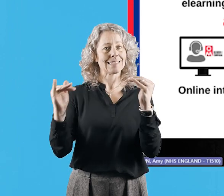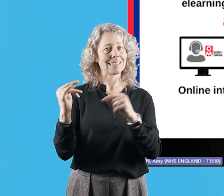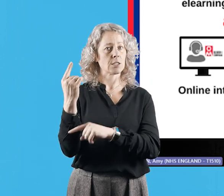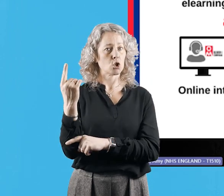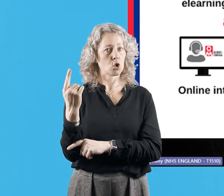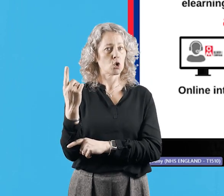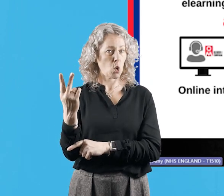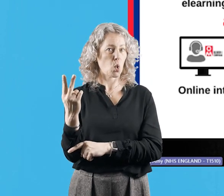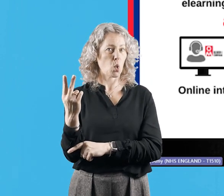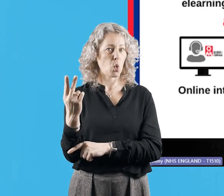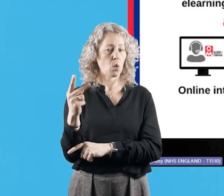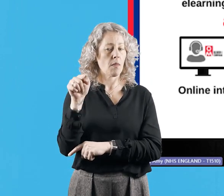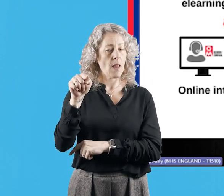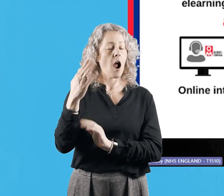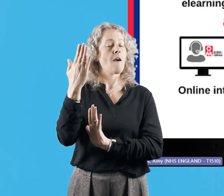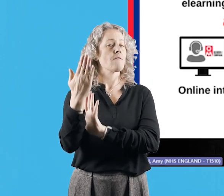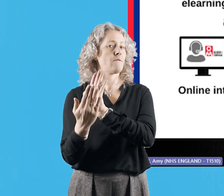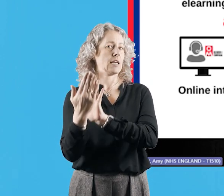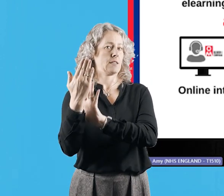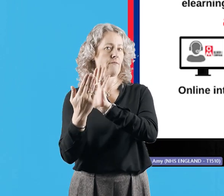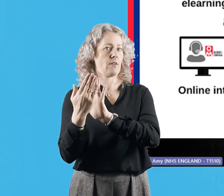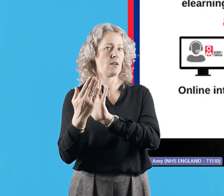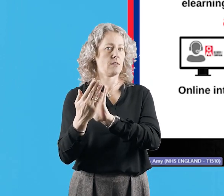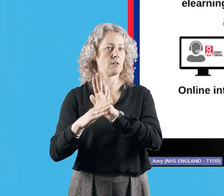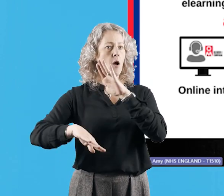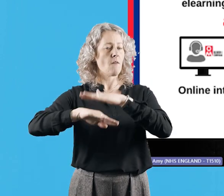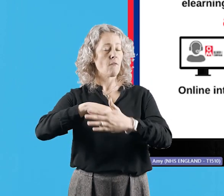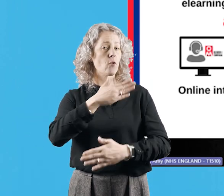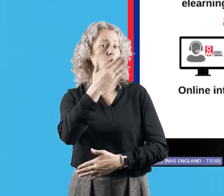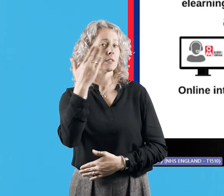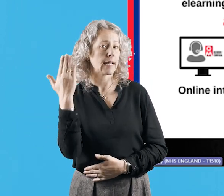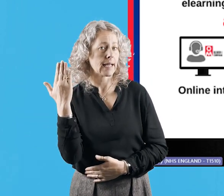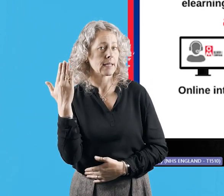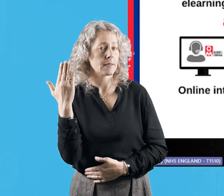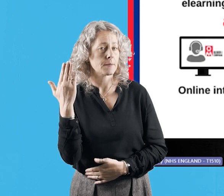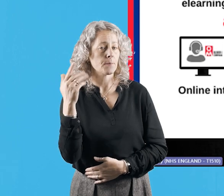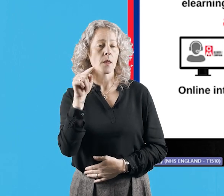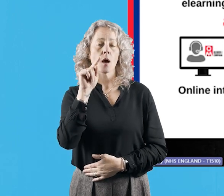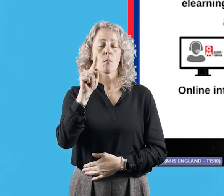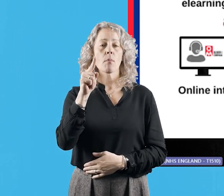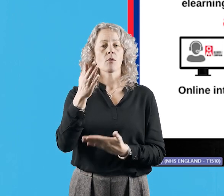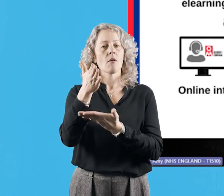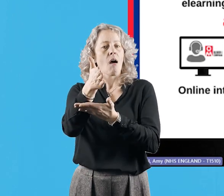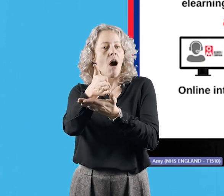Tier 2 is a face to face day. Now this day is split into two